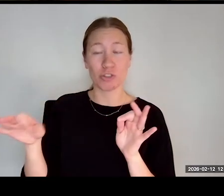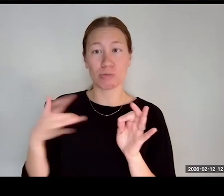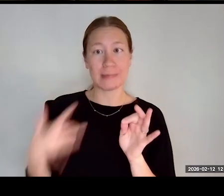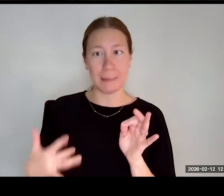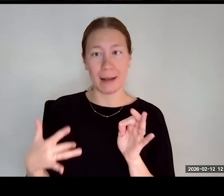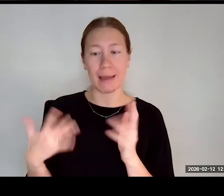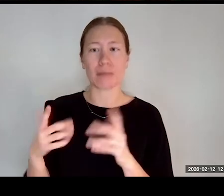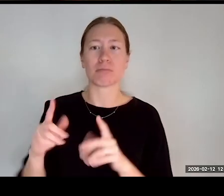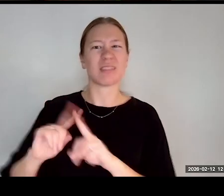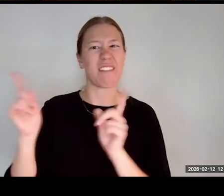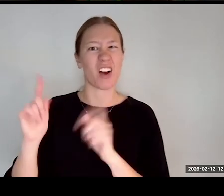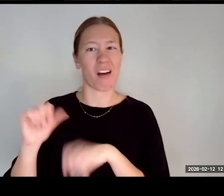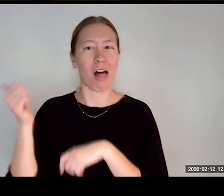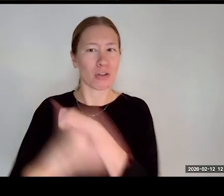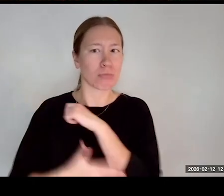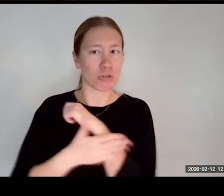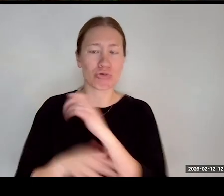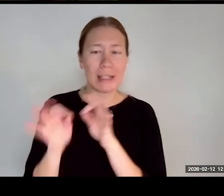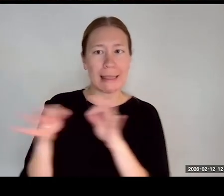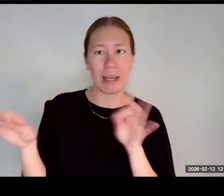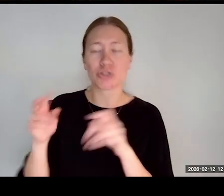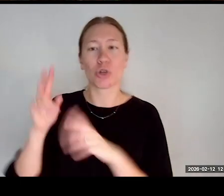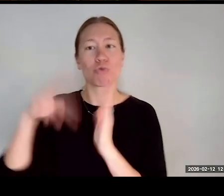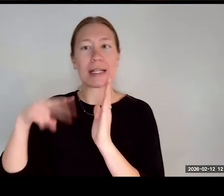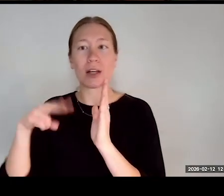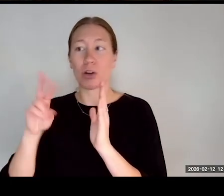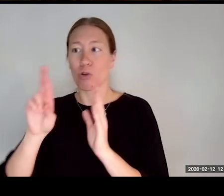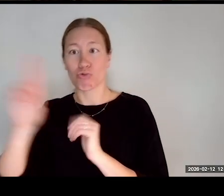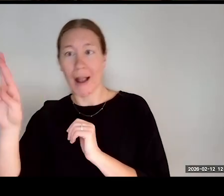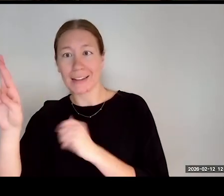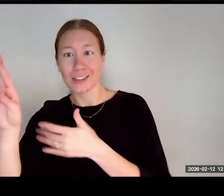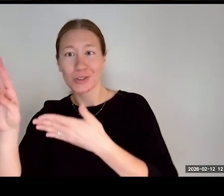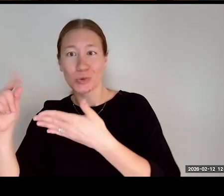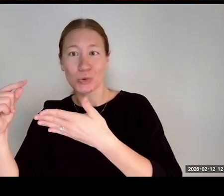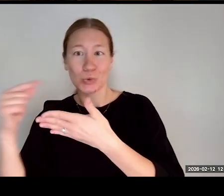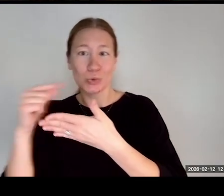You would want to do the reverse and have those languages right aligned with that jagged left edge.